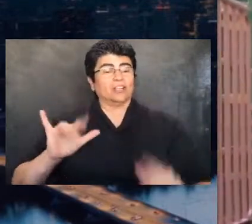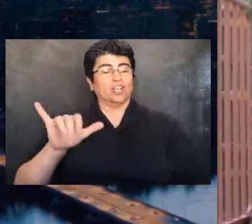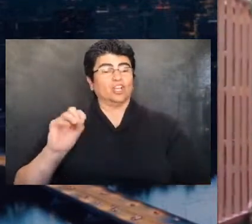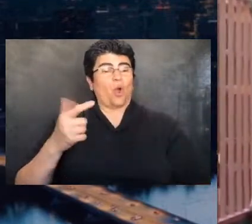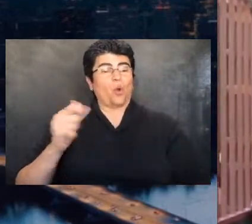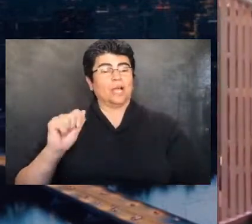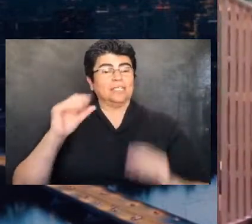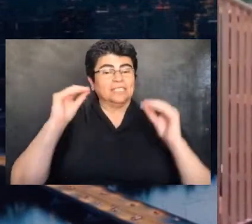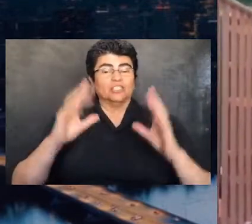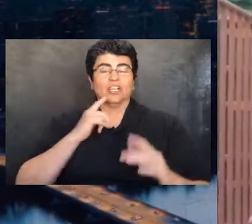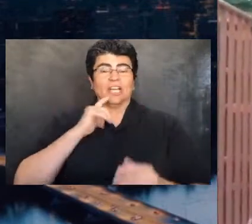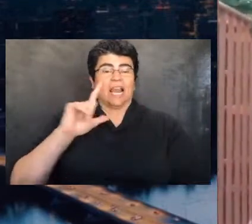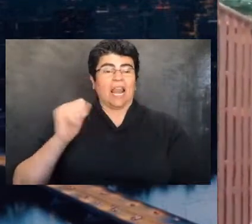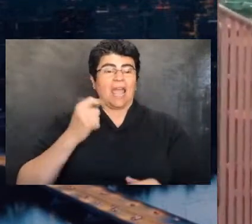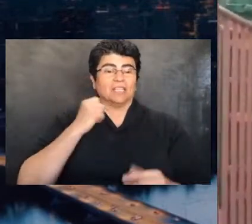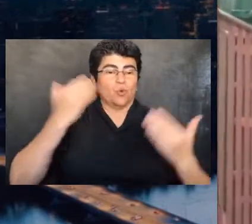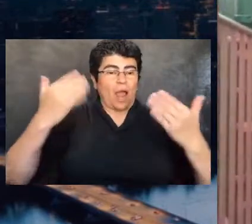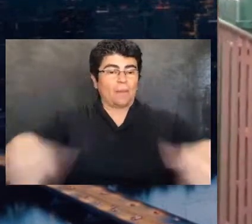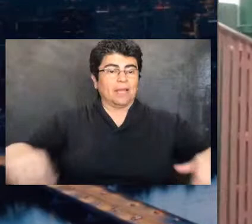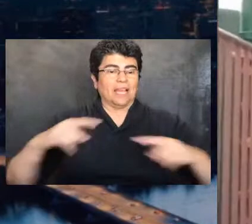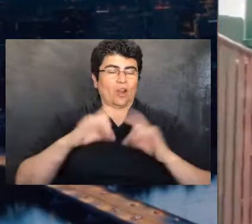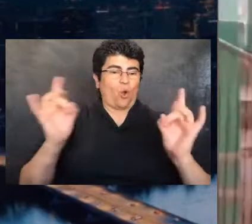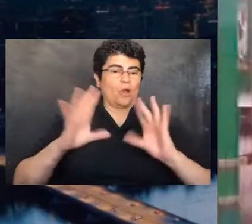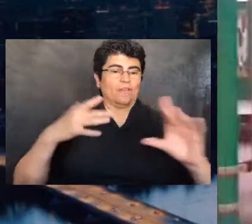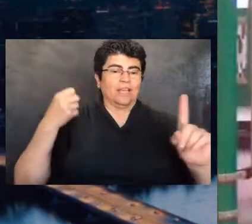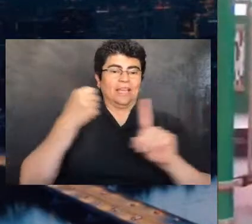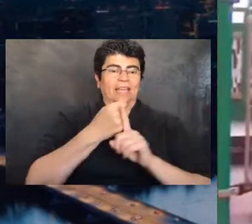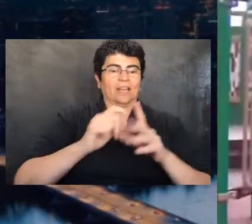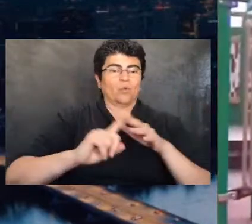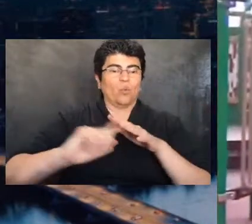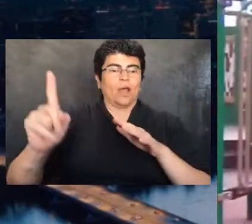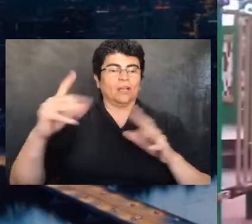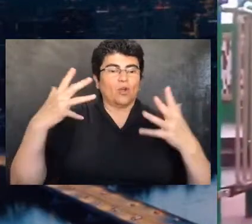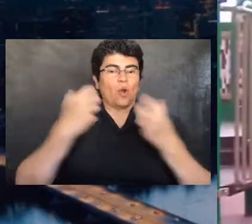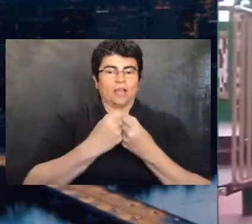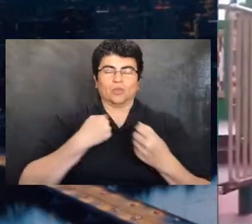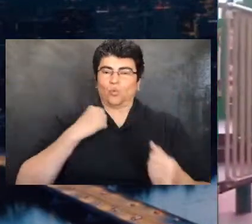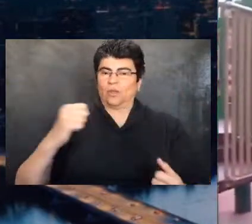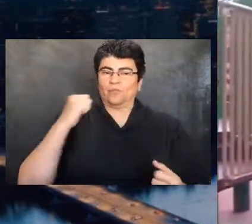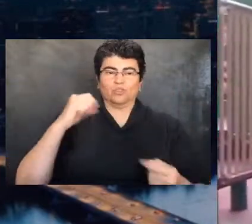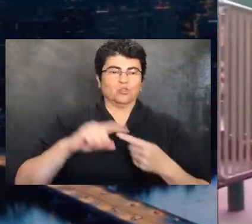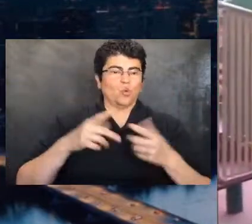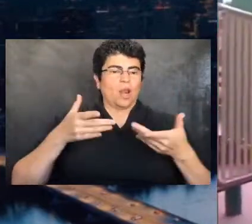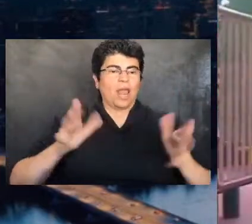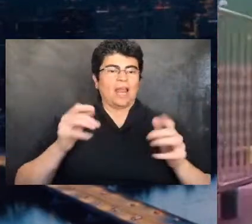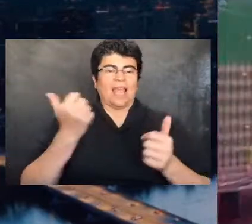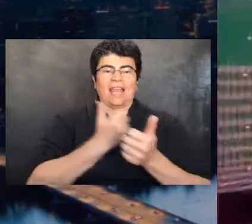whose legs were amputated in a horrific hit and run crash refuses to let anything slow him down.